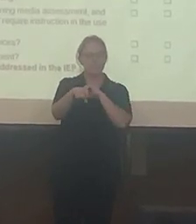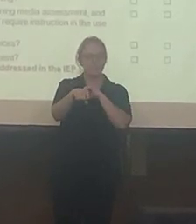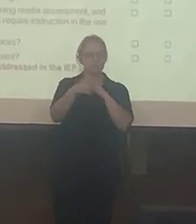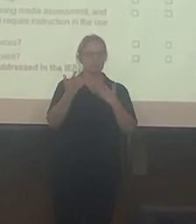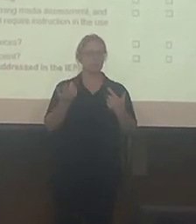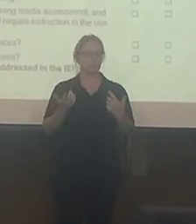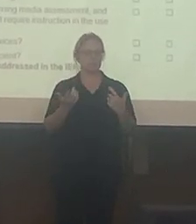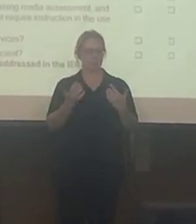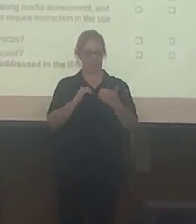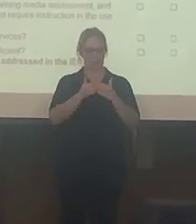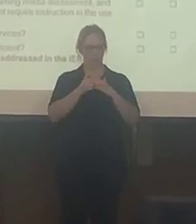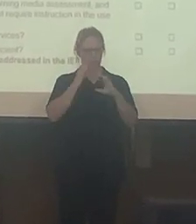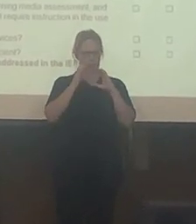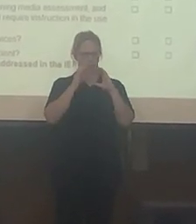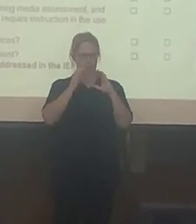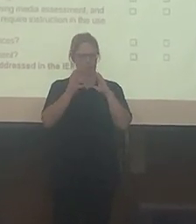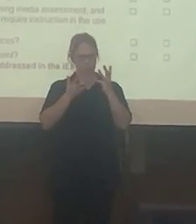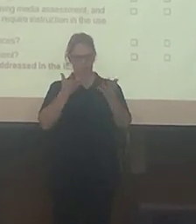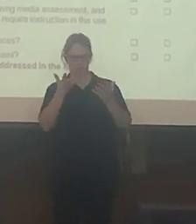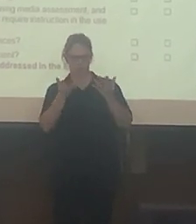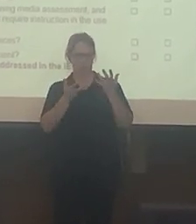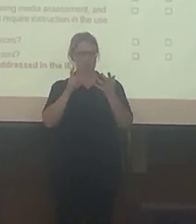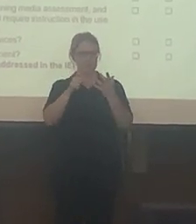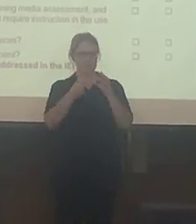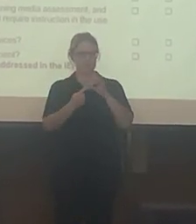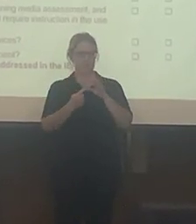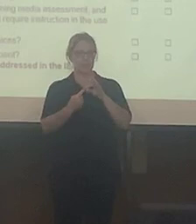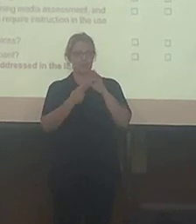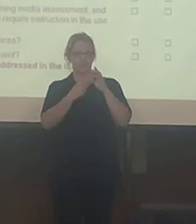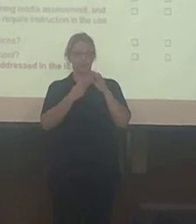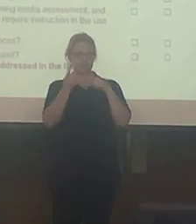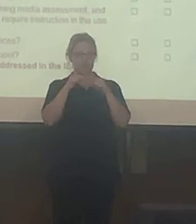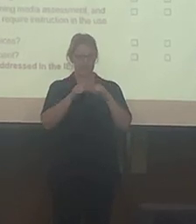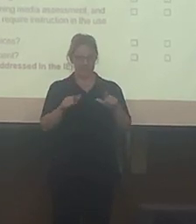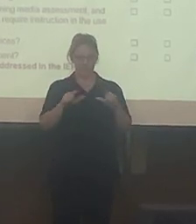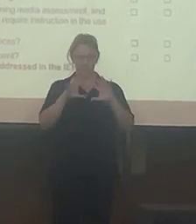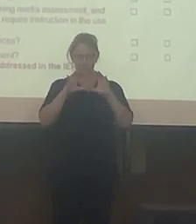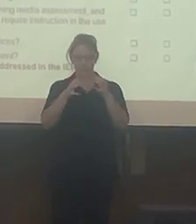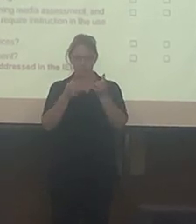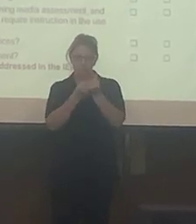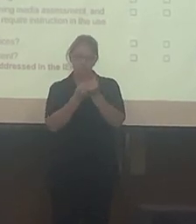your kids communicating with do they need special sign language supporters cute speech or whatever